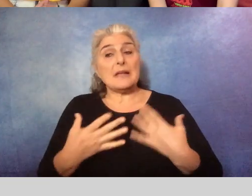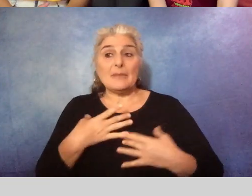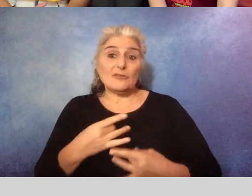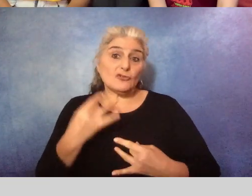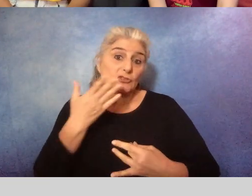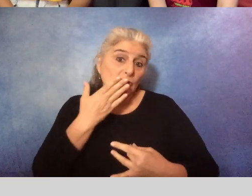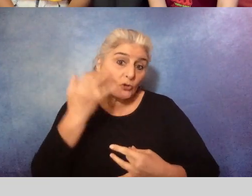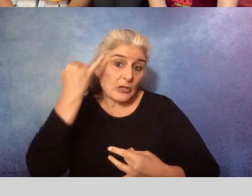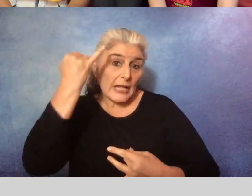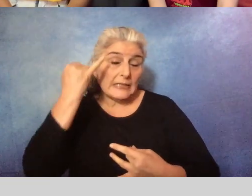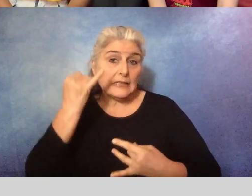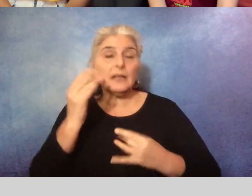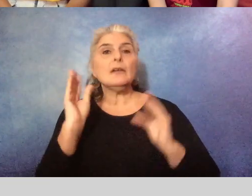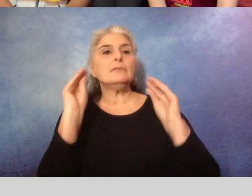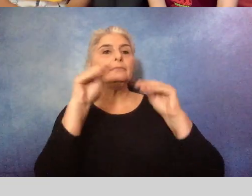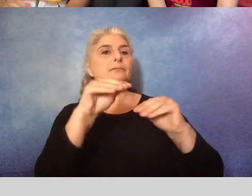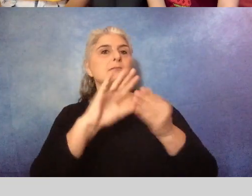would become a task over that.